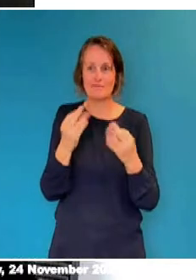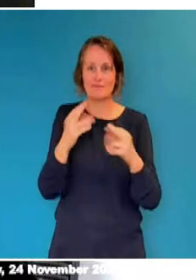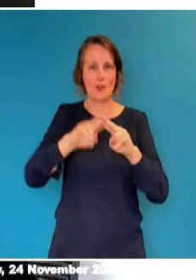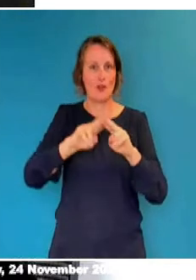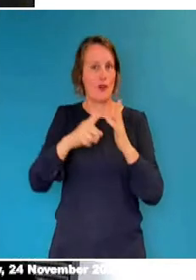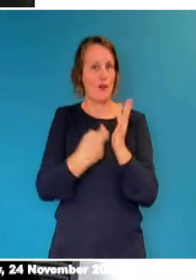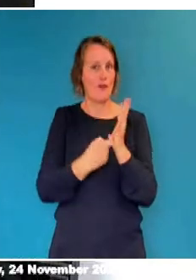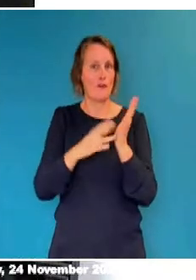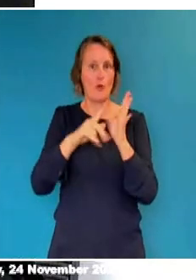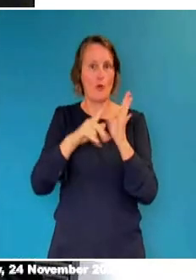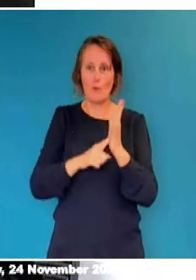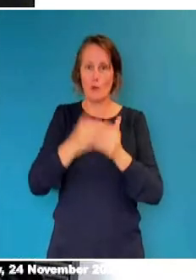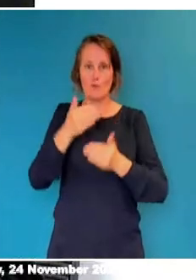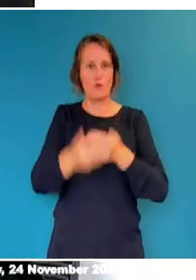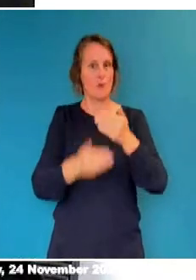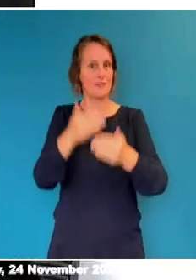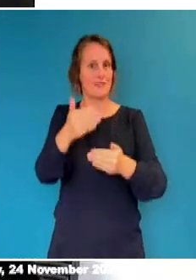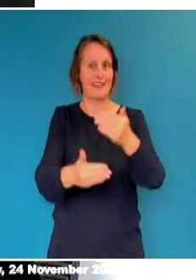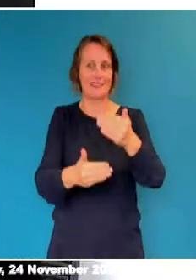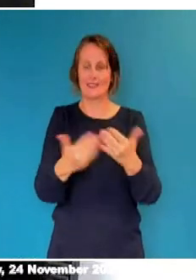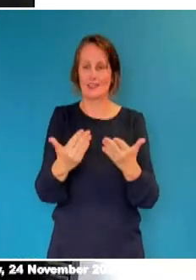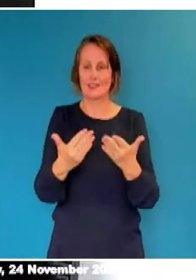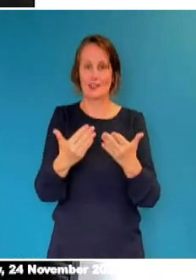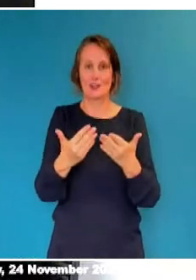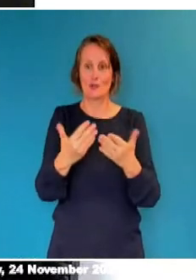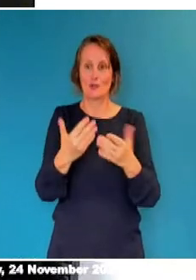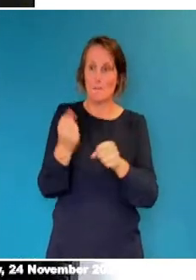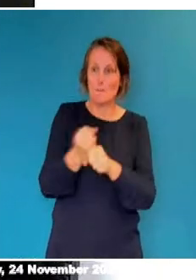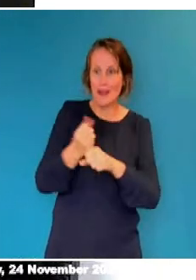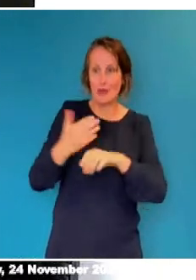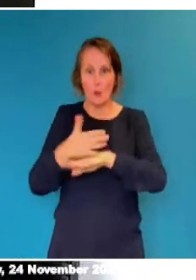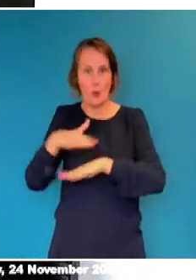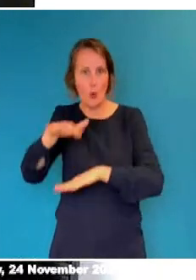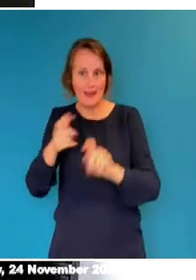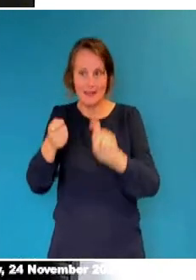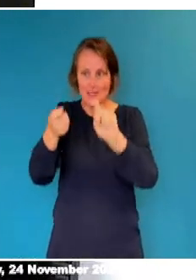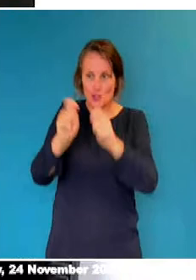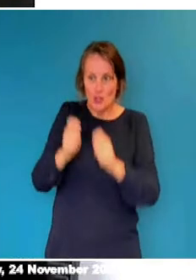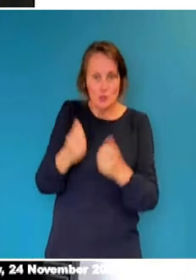adjustments and no policy to guide that decision making process; is that correct?